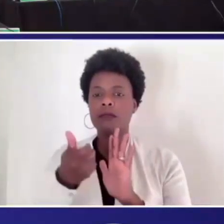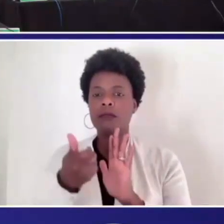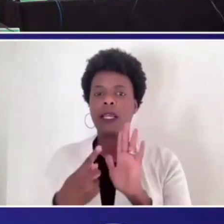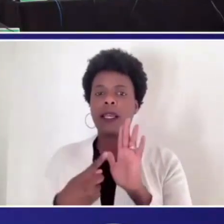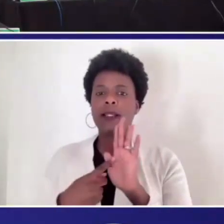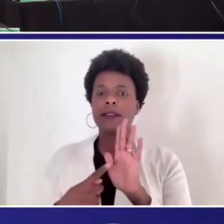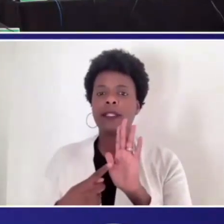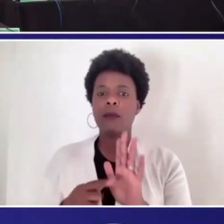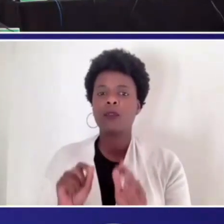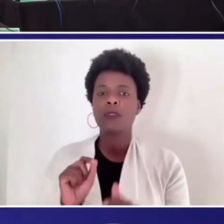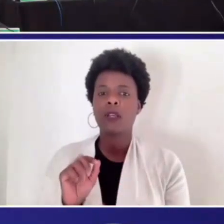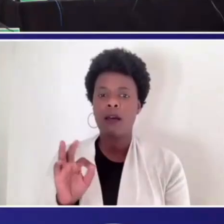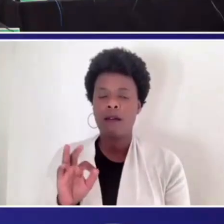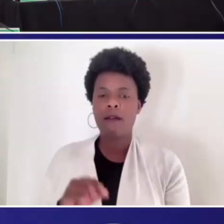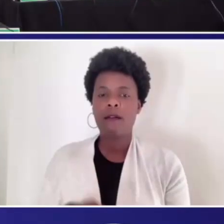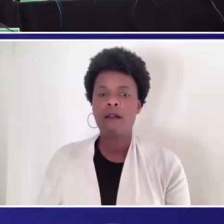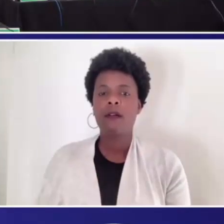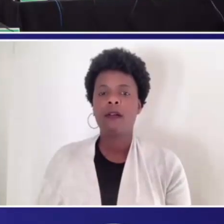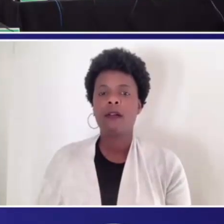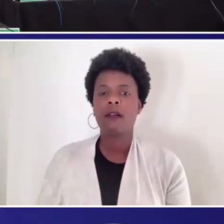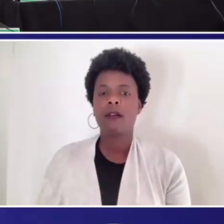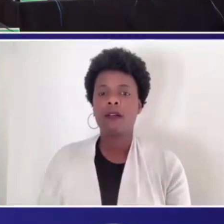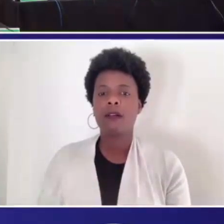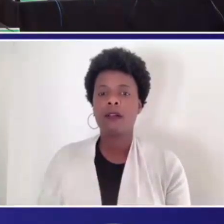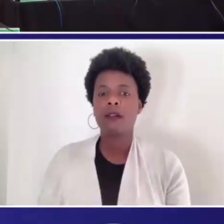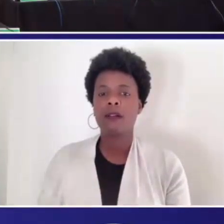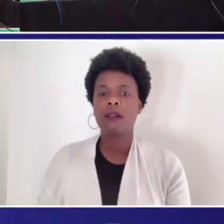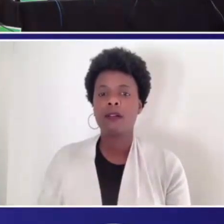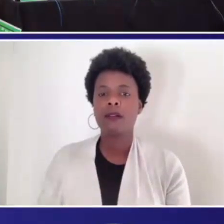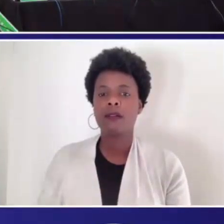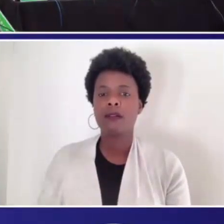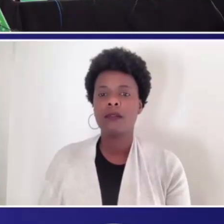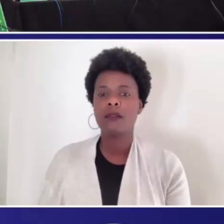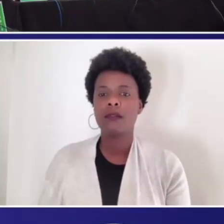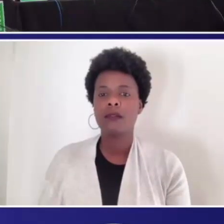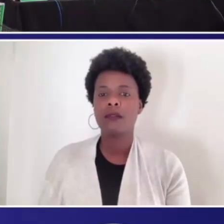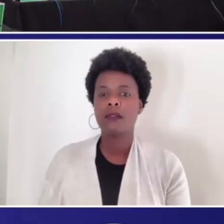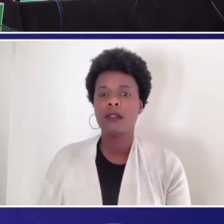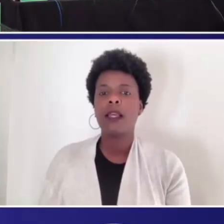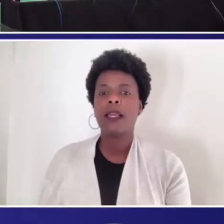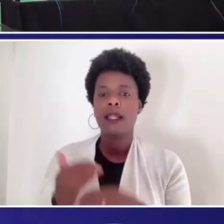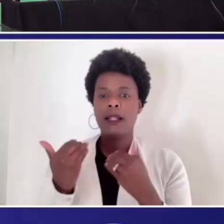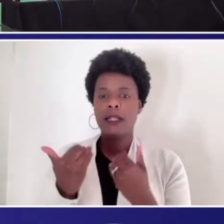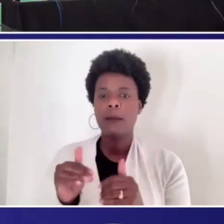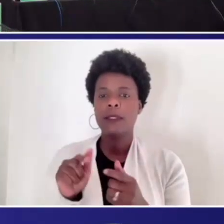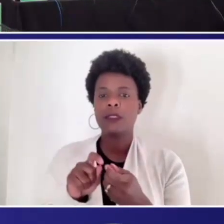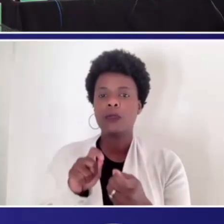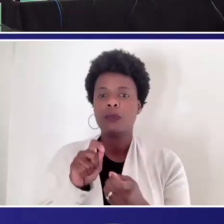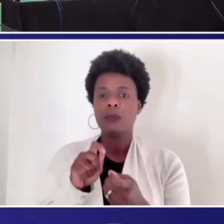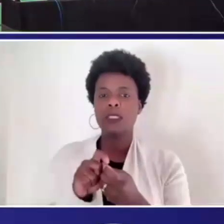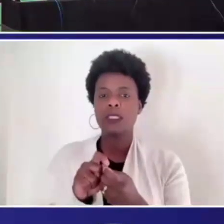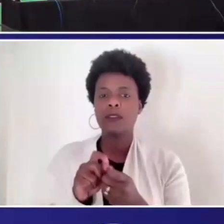and then limits it to specific programs. Alex, do you want to sort of provide a